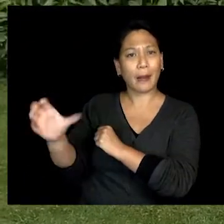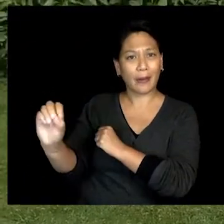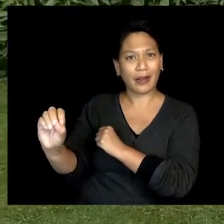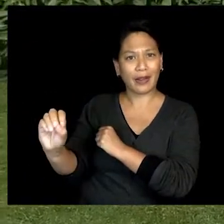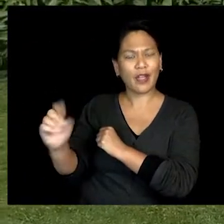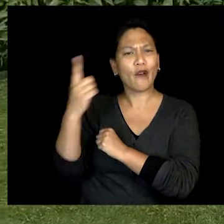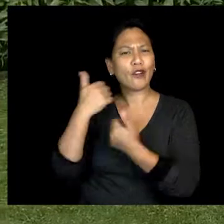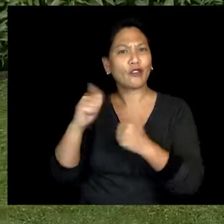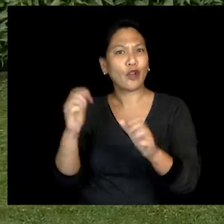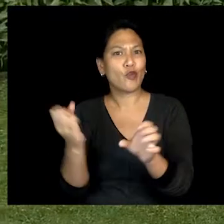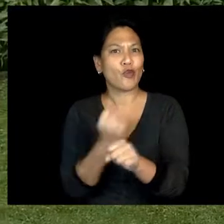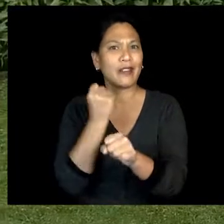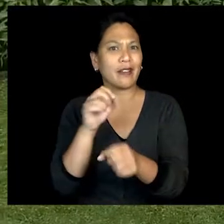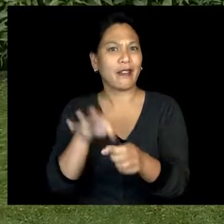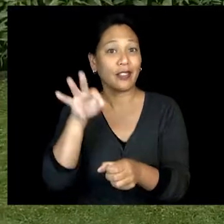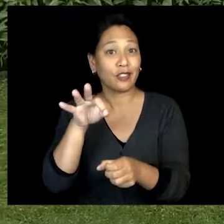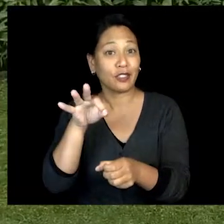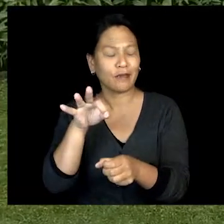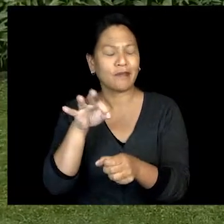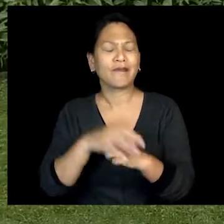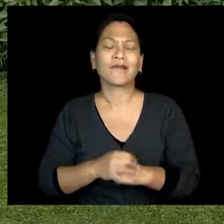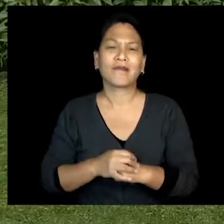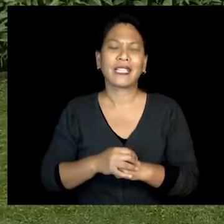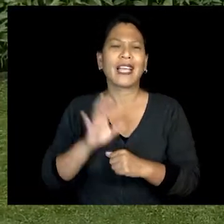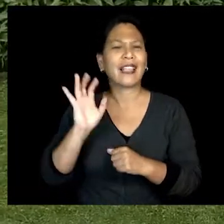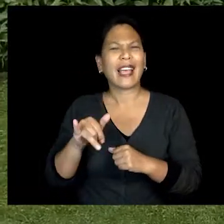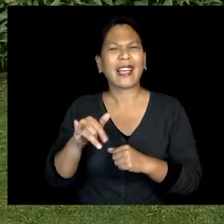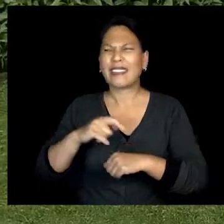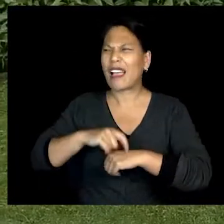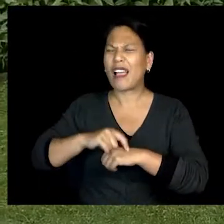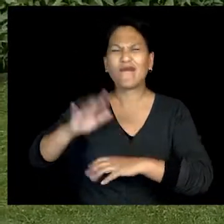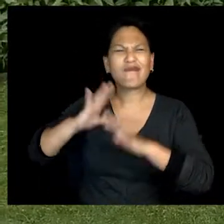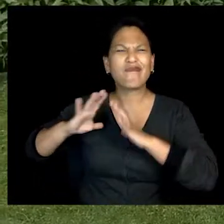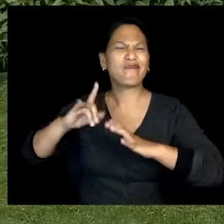firm in order to win the election over Barry Goldwater. It is a record